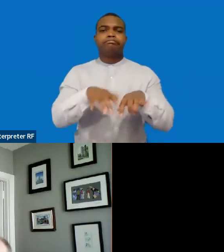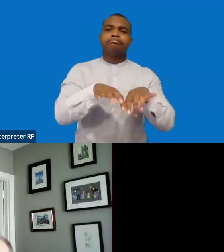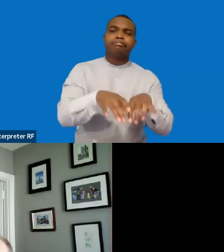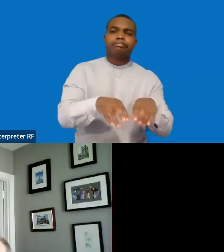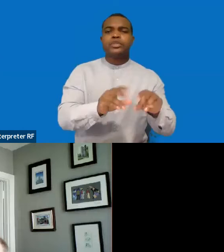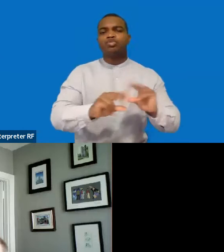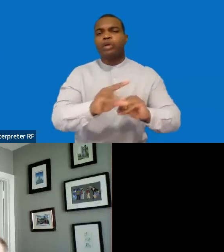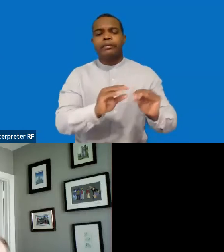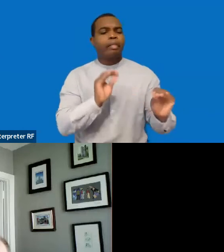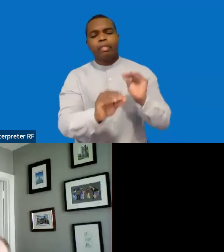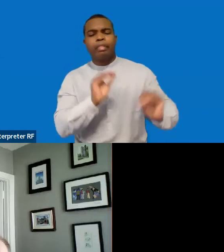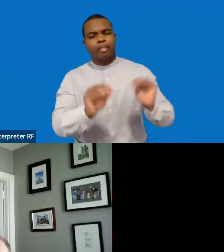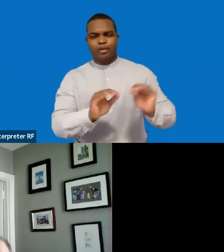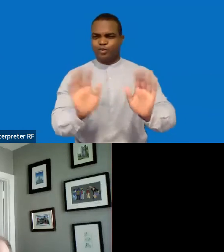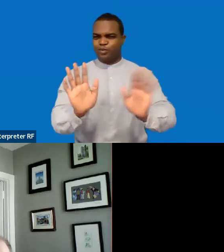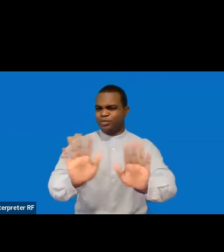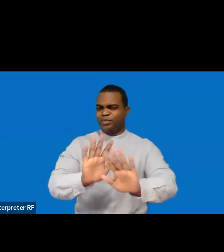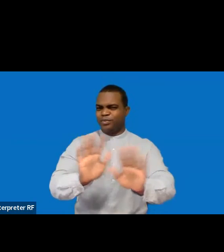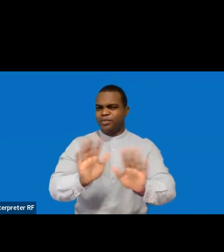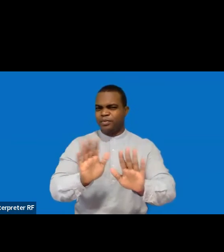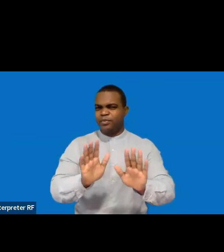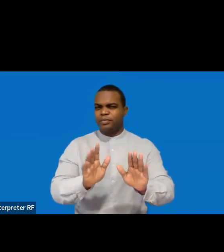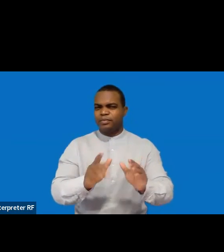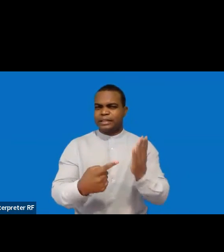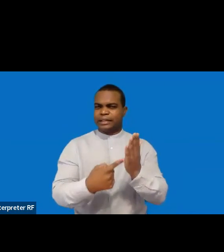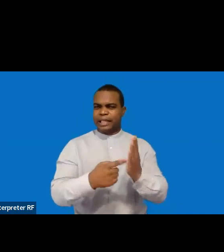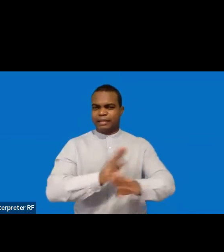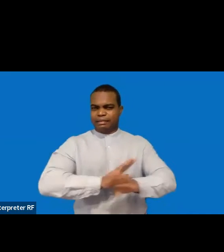we have a post-event survey to improve them in the future.